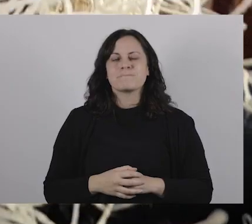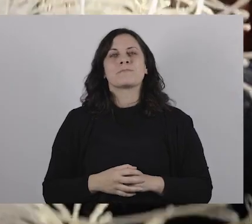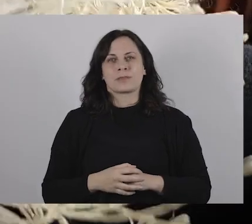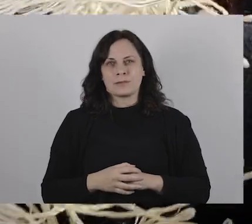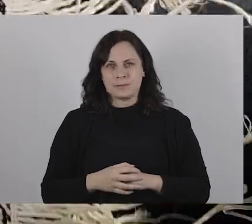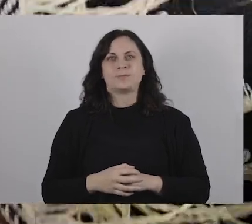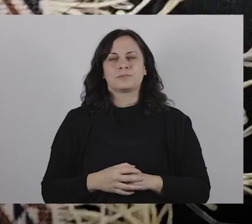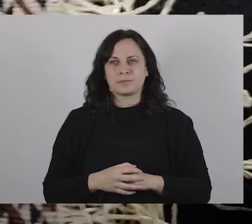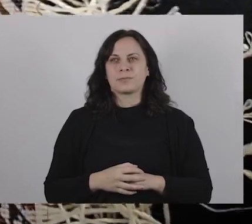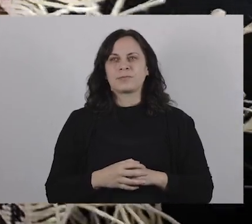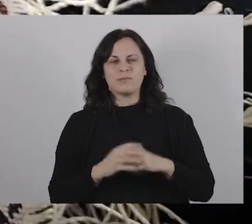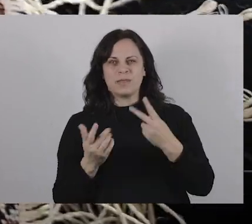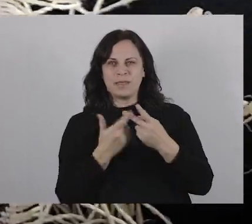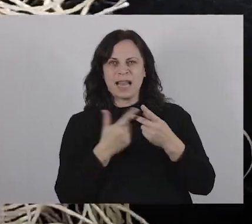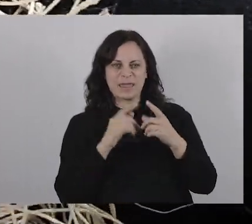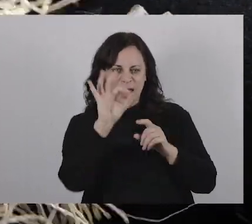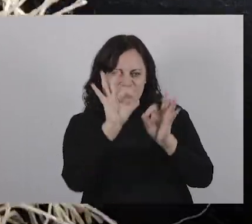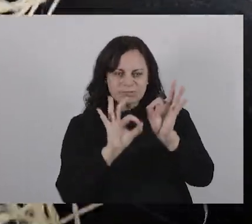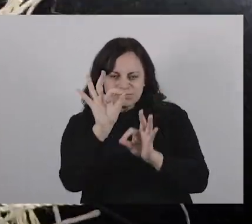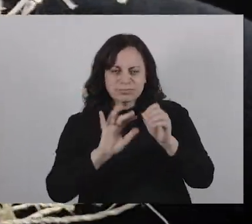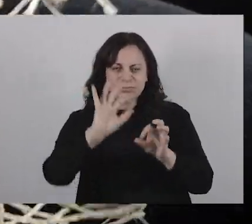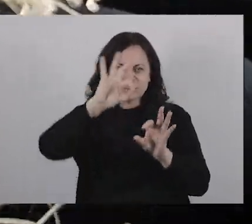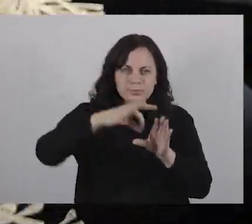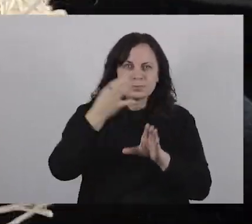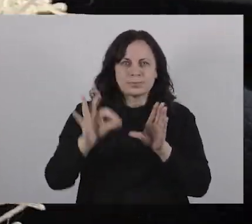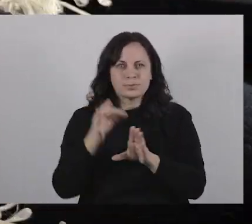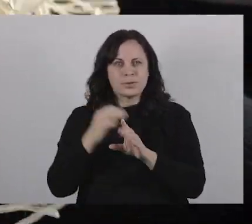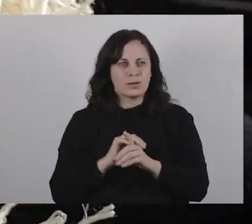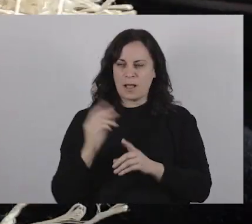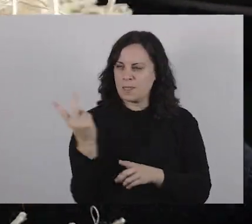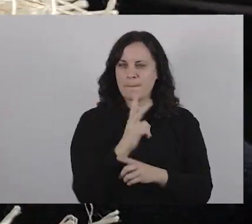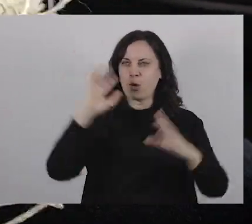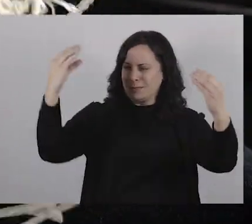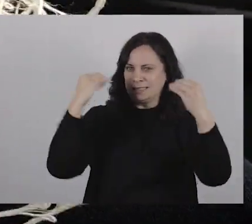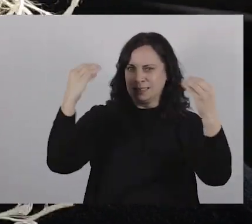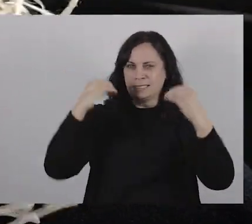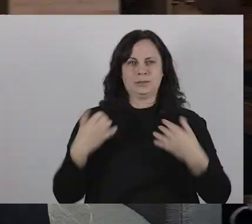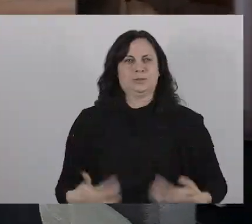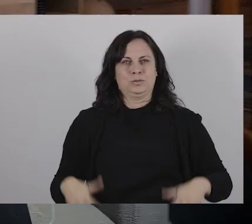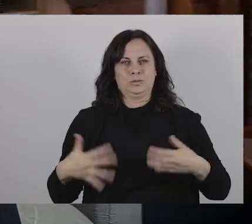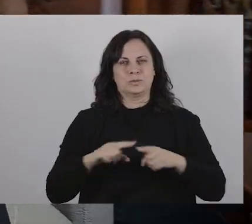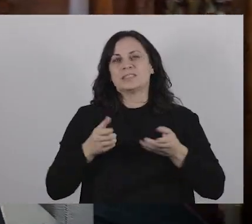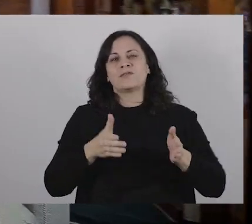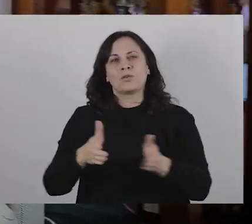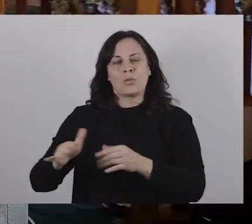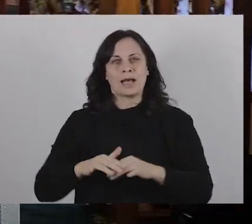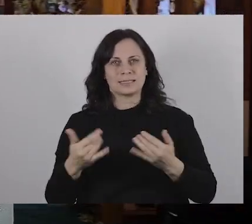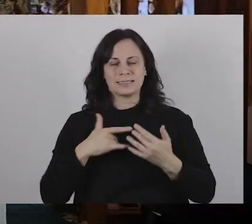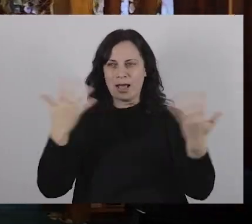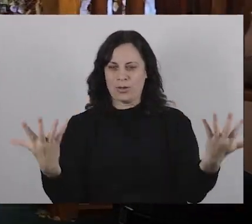So it was great to have the two of them teaching me all of these different techniques, and now I find that they all come together